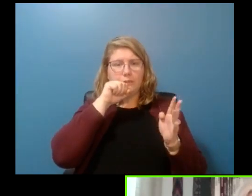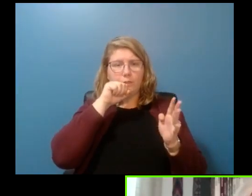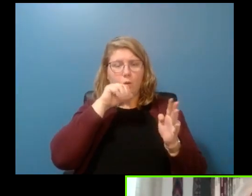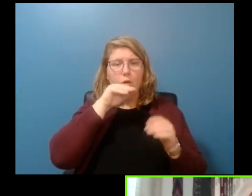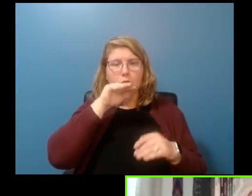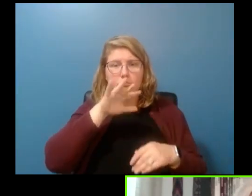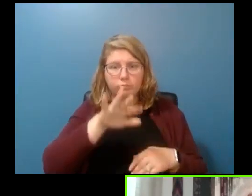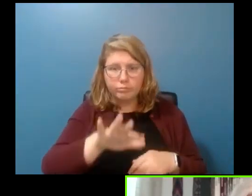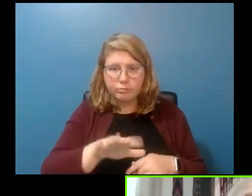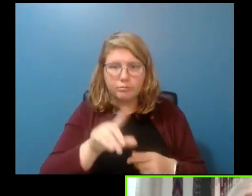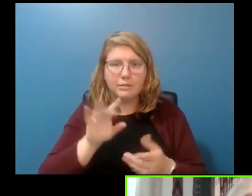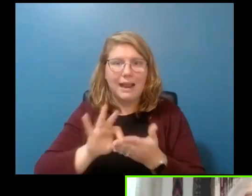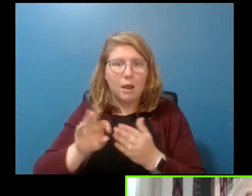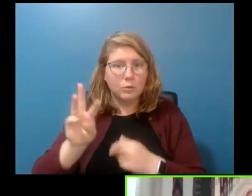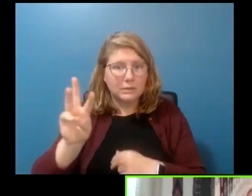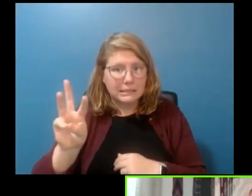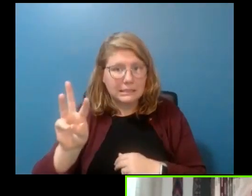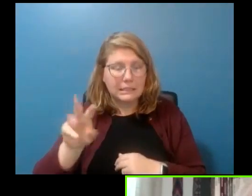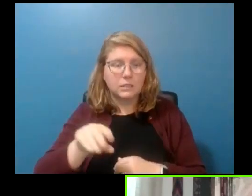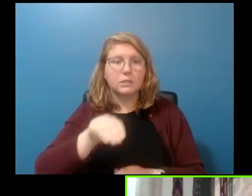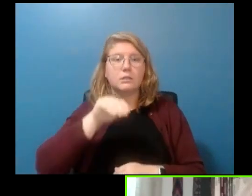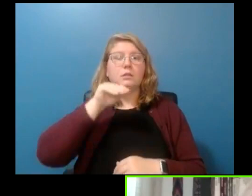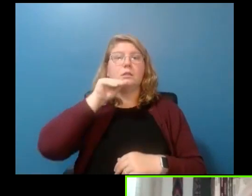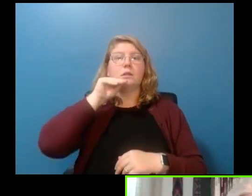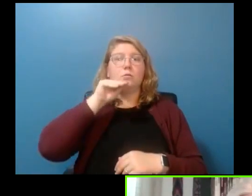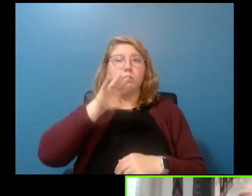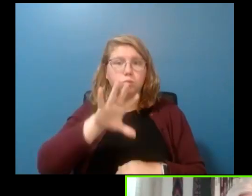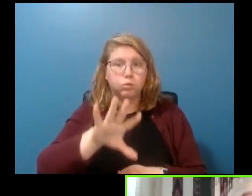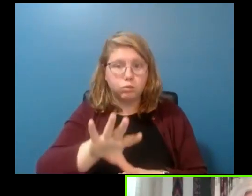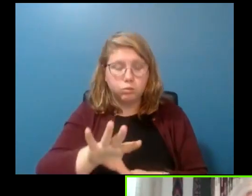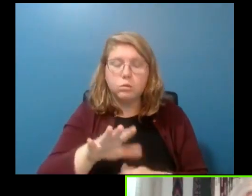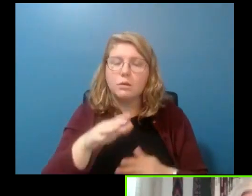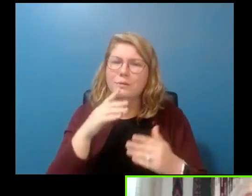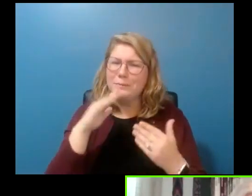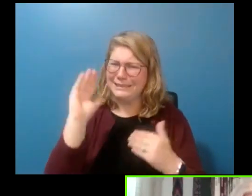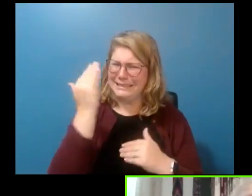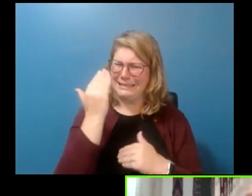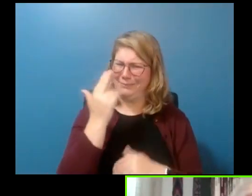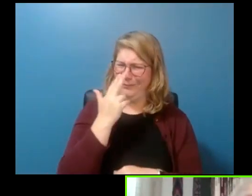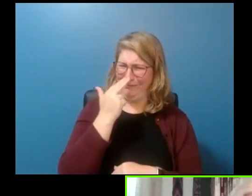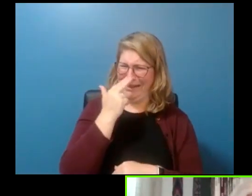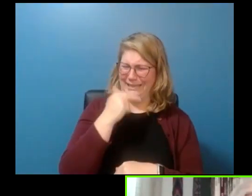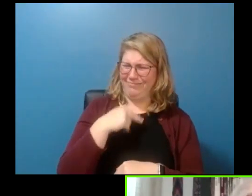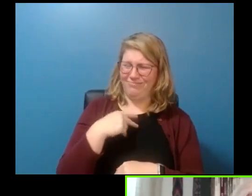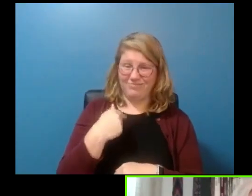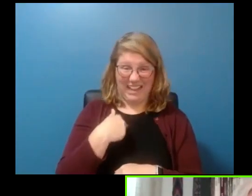community, black, indigenous people of color caught COVID at a higher rate, hospitalized and